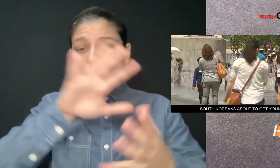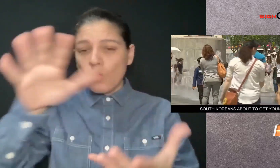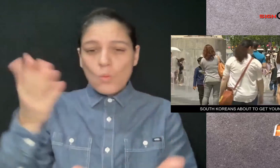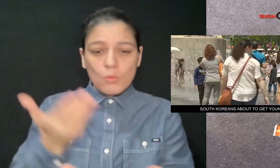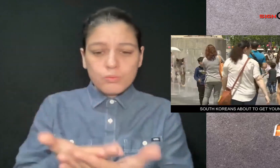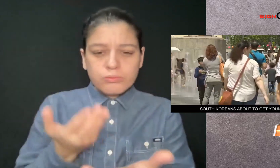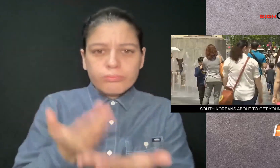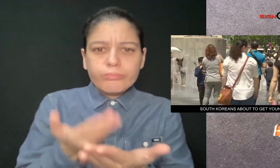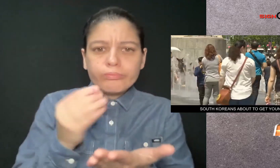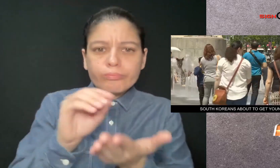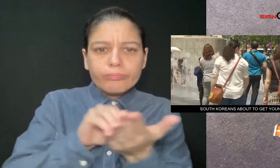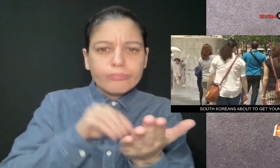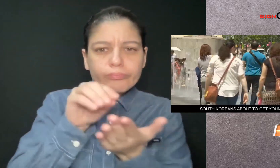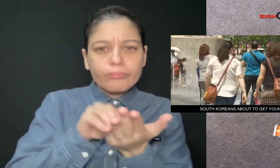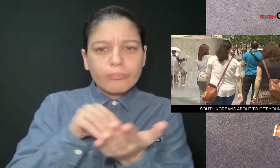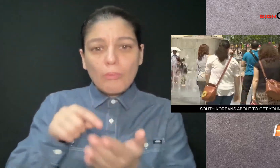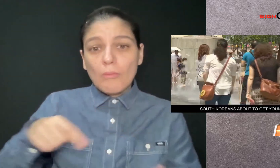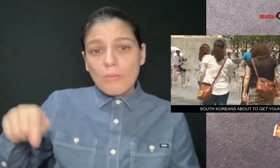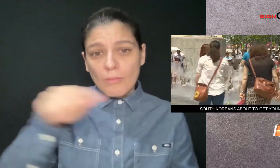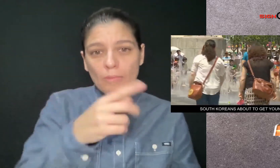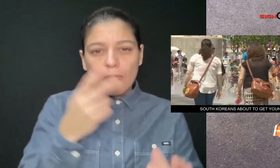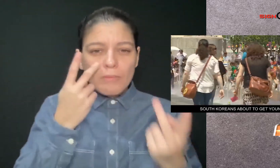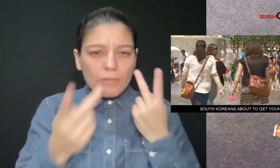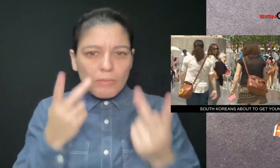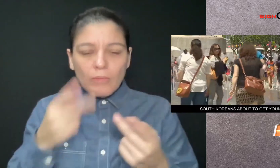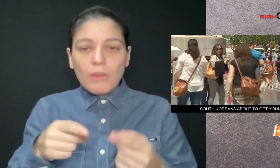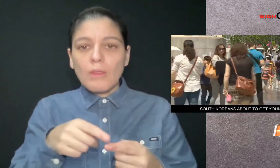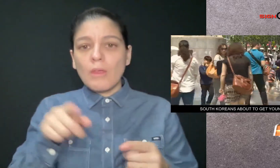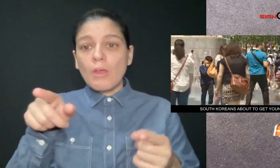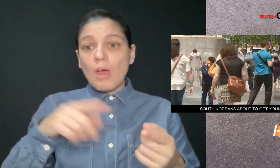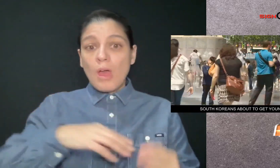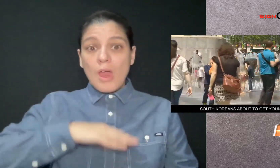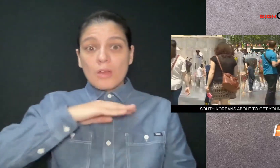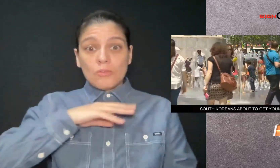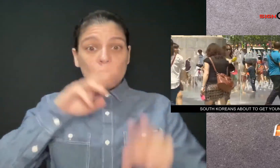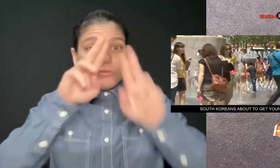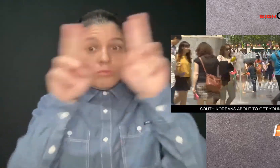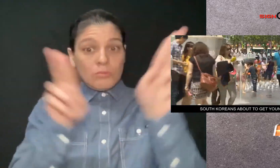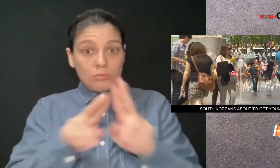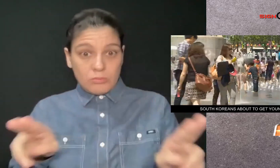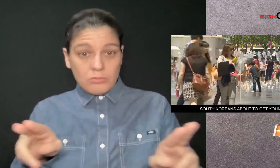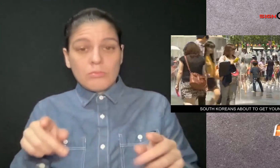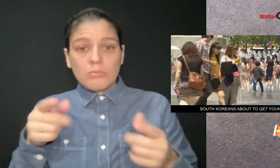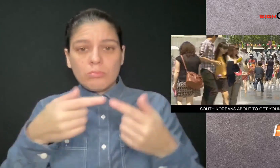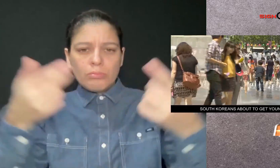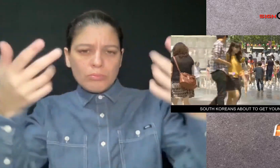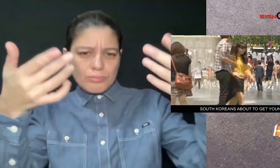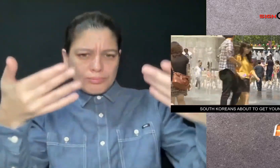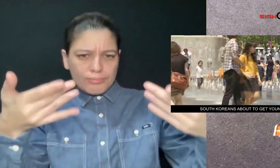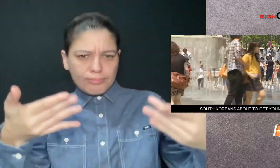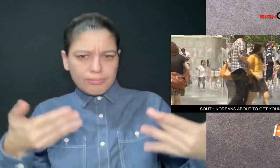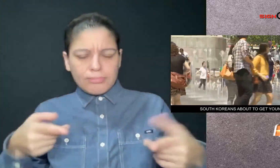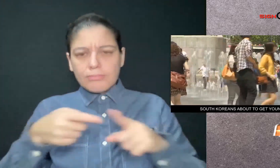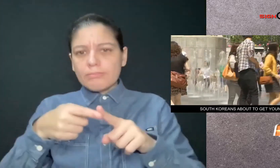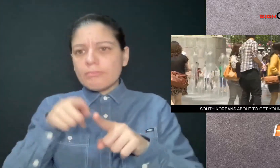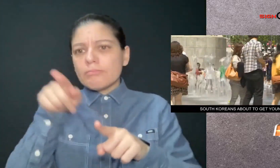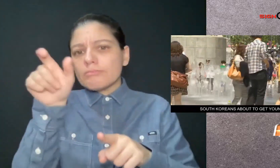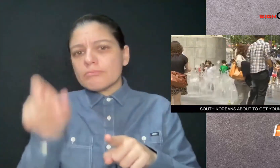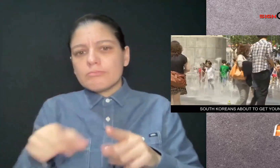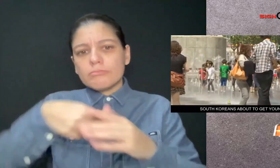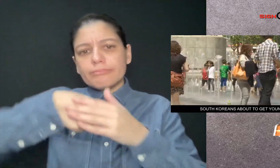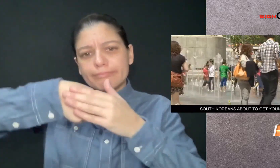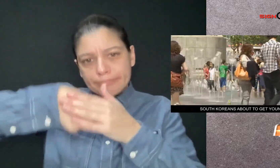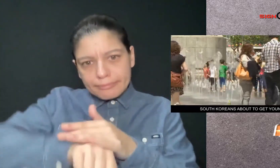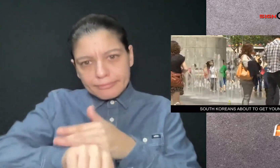2023 all official documents must use the international age which is the number of years since a person